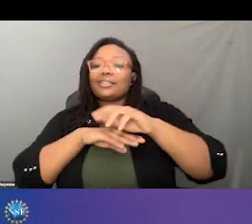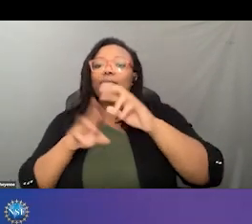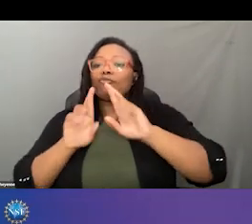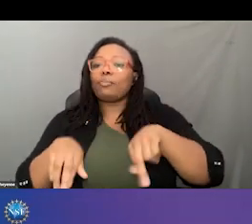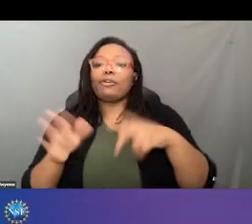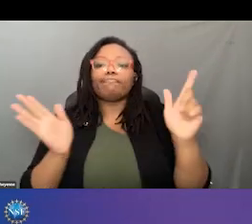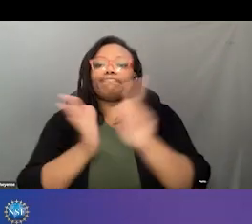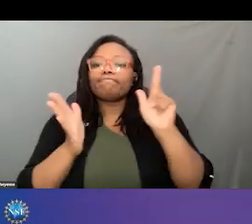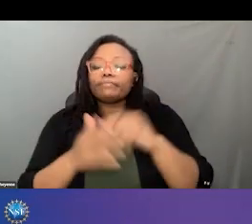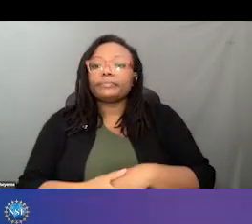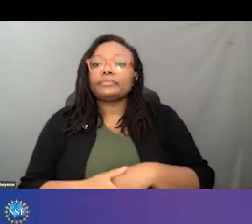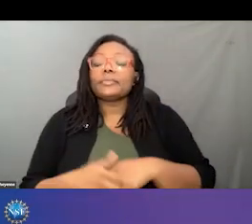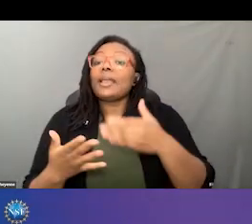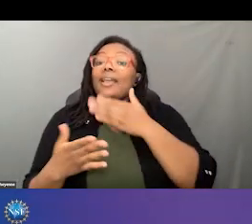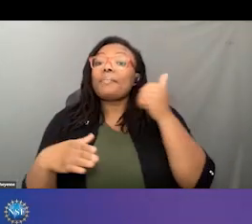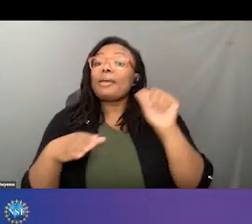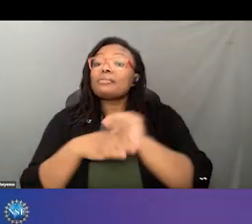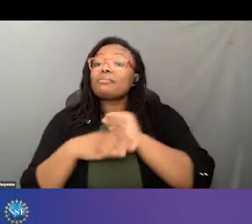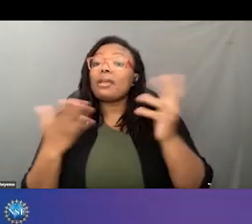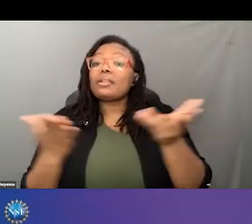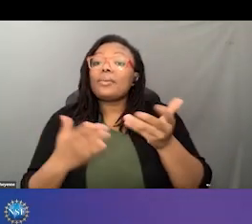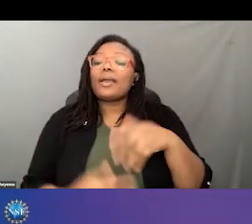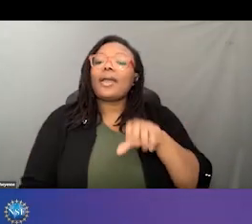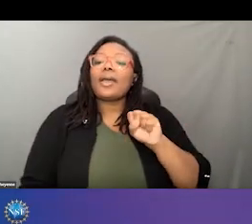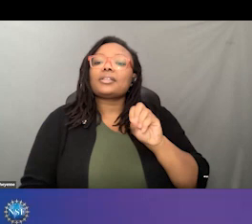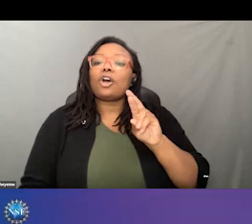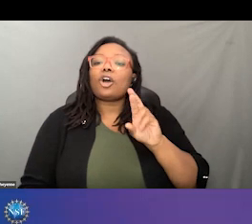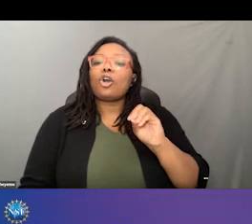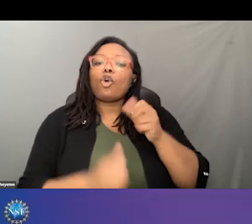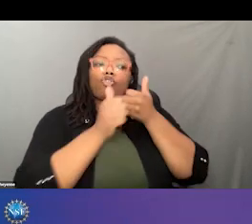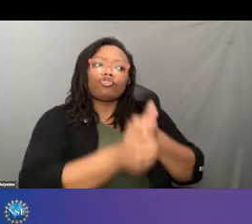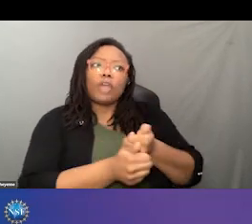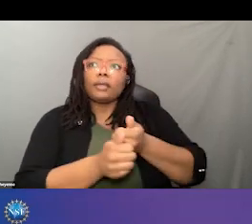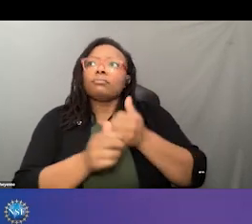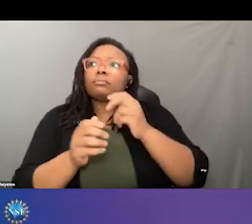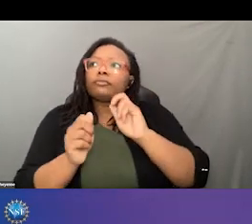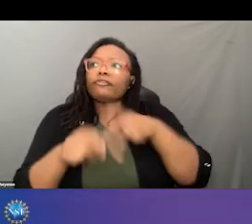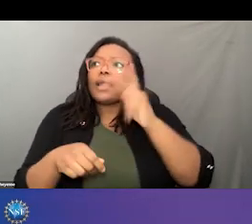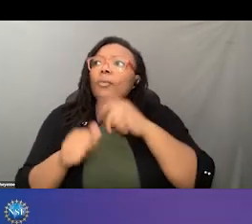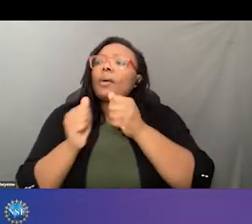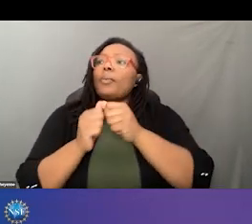The best practice would be for the SRO to track and follow up with the PI or co-PIs